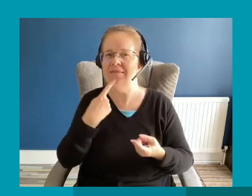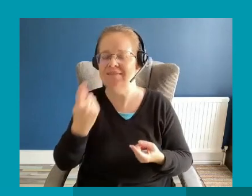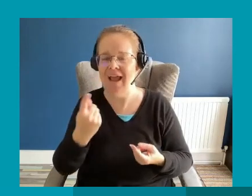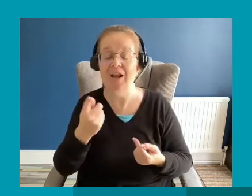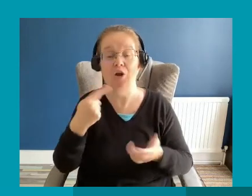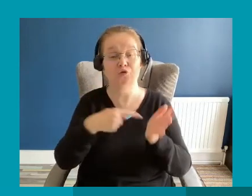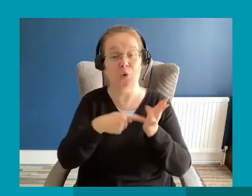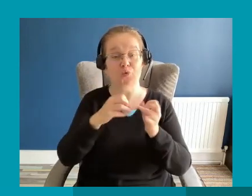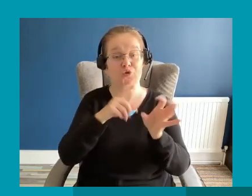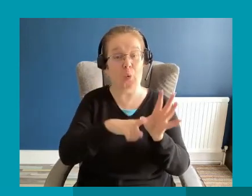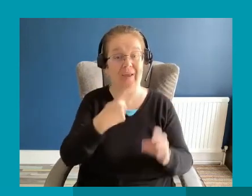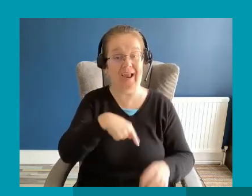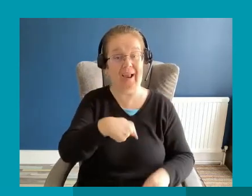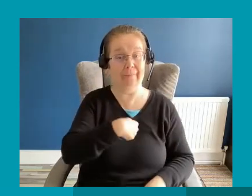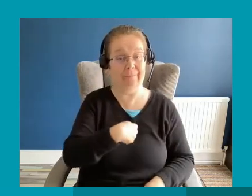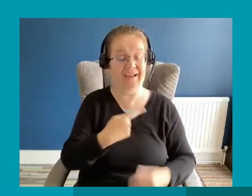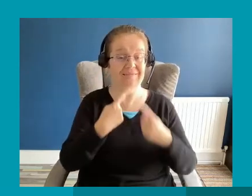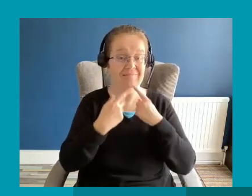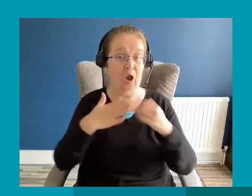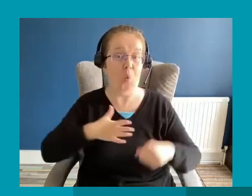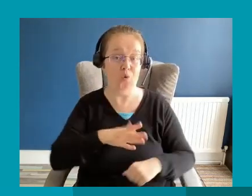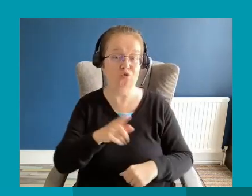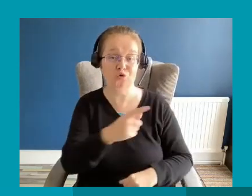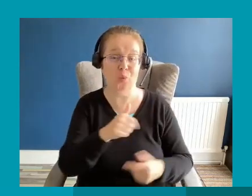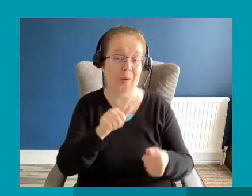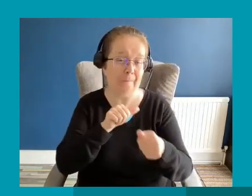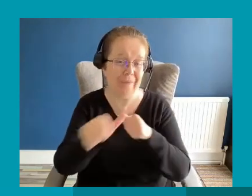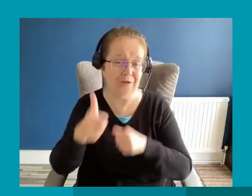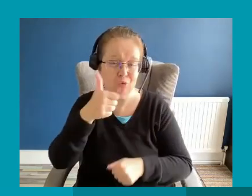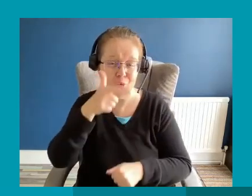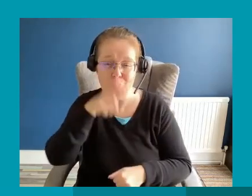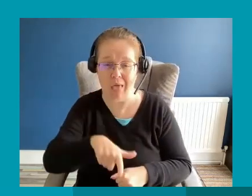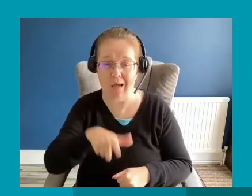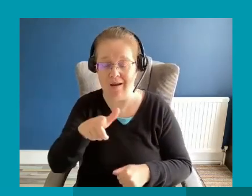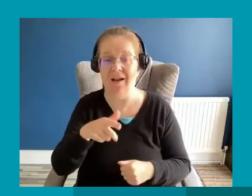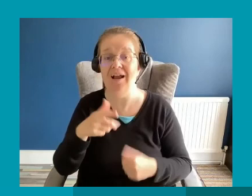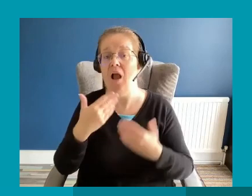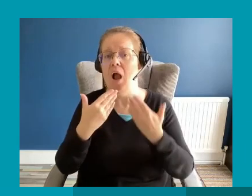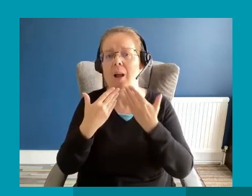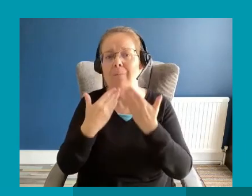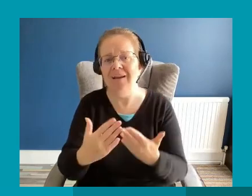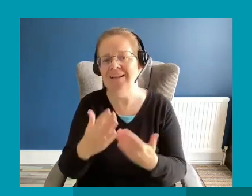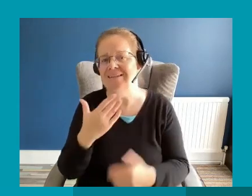we just wanted to wish you all the very best in that. Please feel free to reach out to